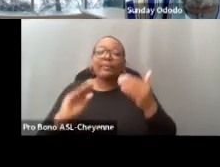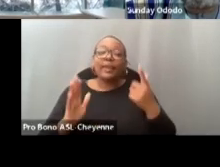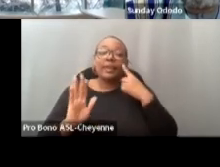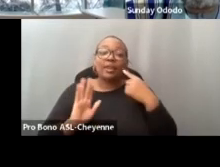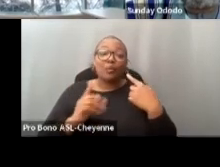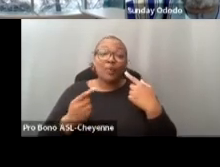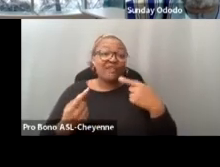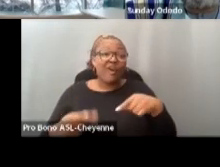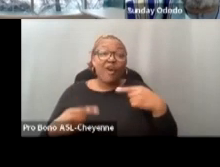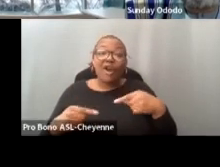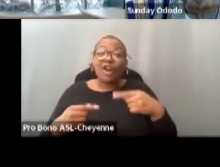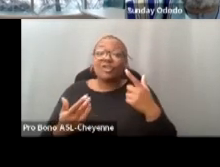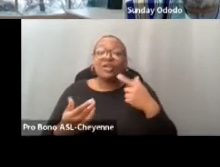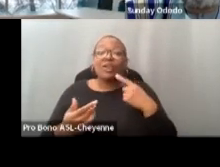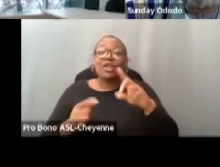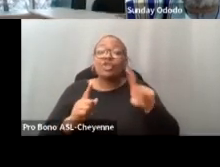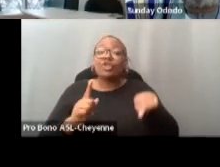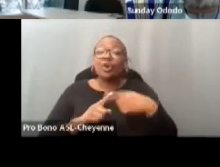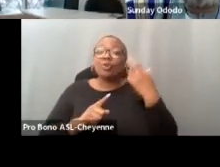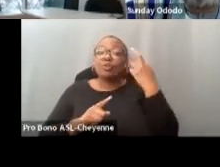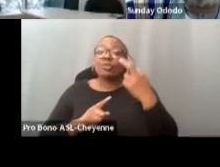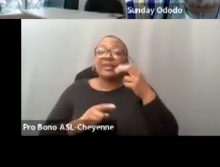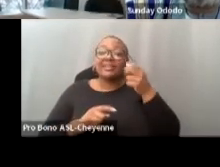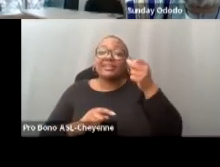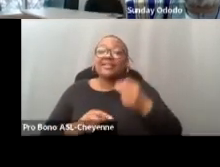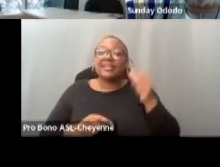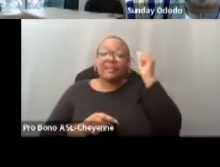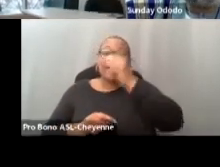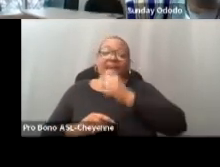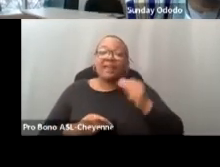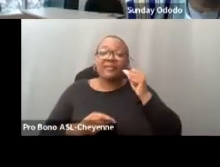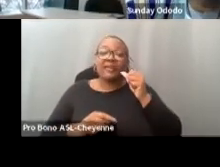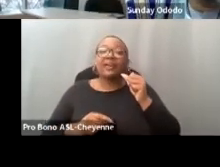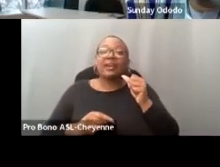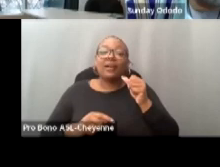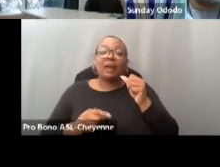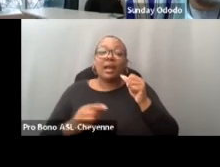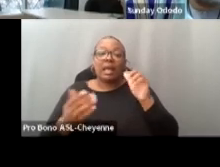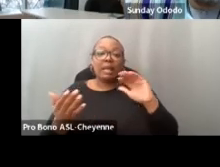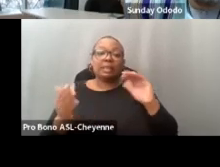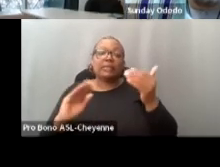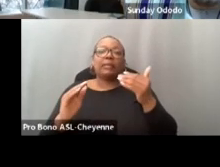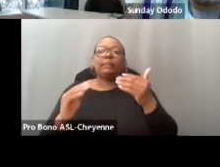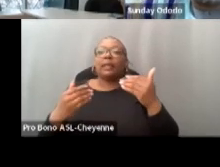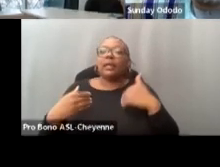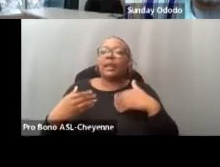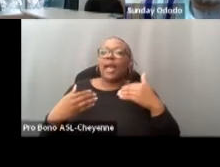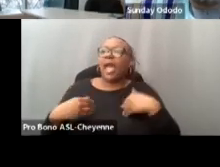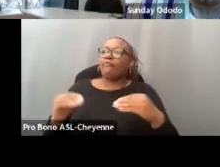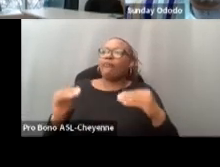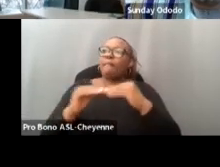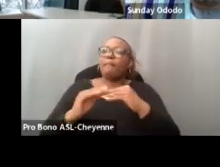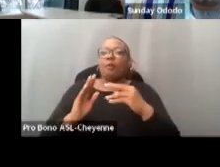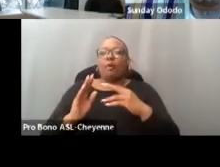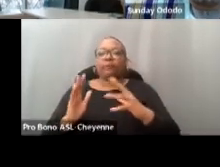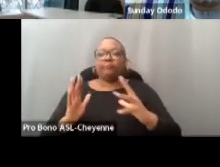that the only reason why South Africa is similarly regarded as a more dignified regional hegemony is simply